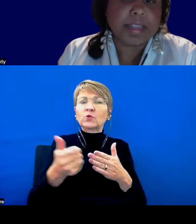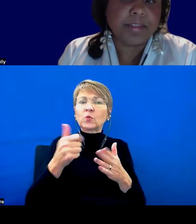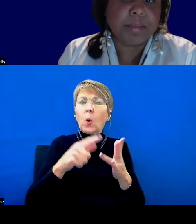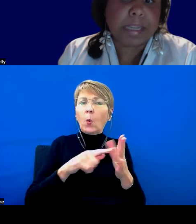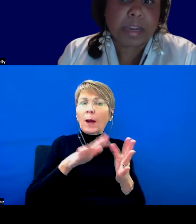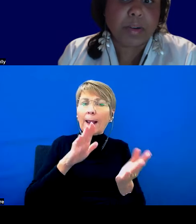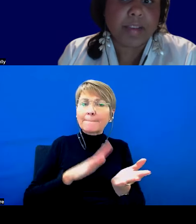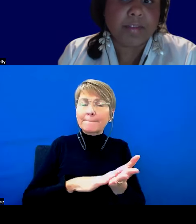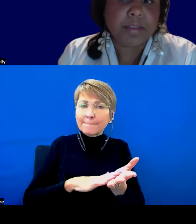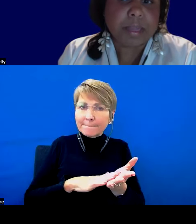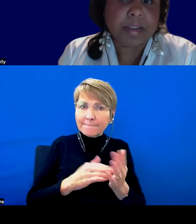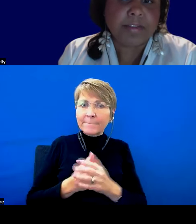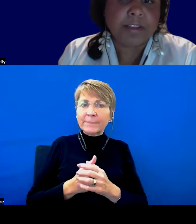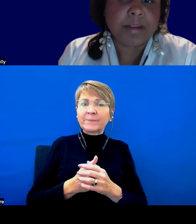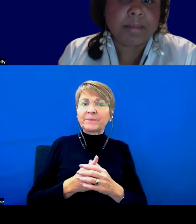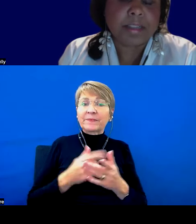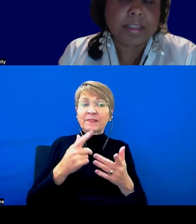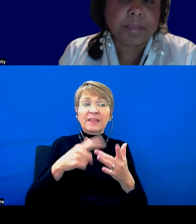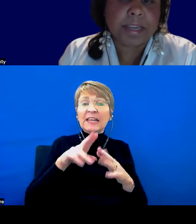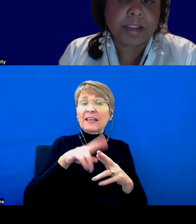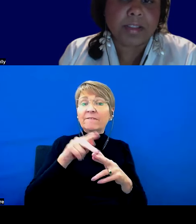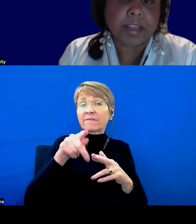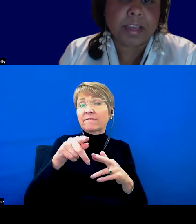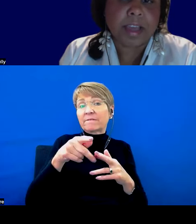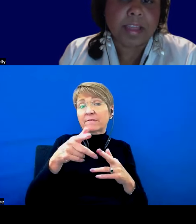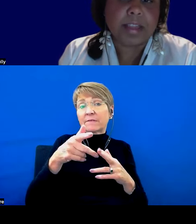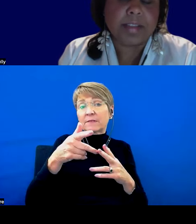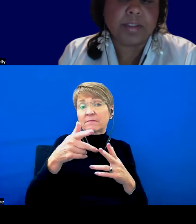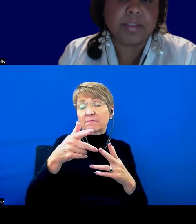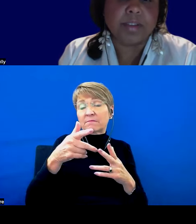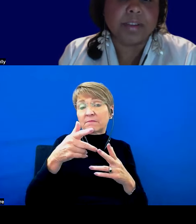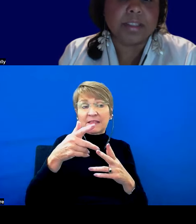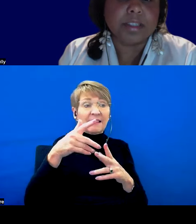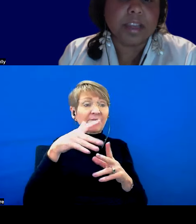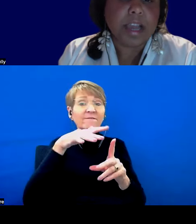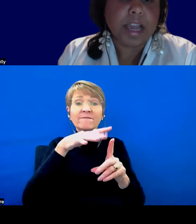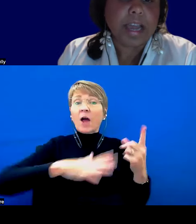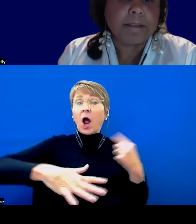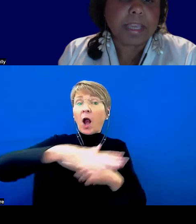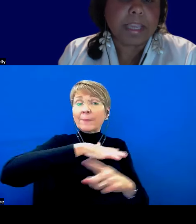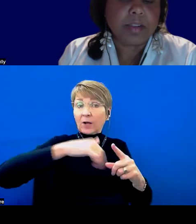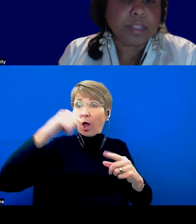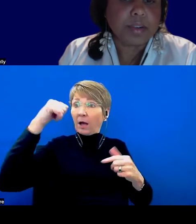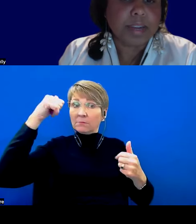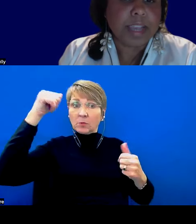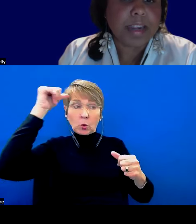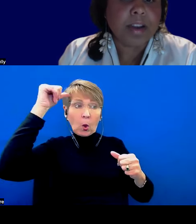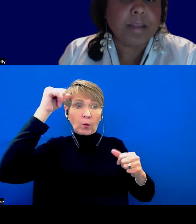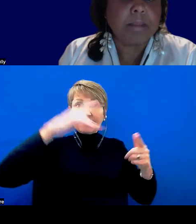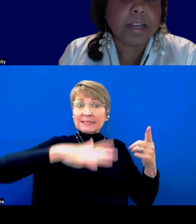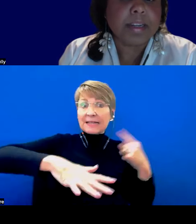familiar or unfamiliar environments depending on the level of loss. It can also create night blindness -